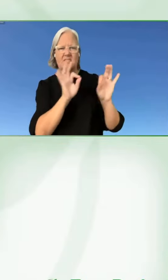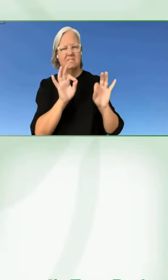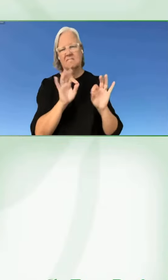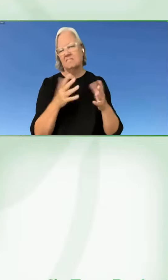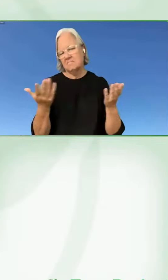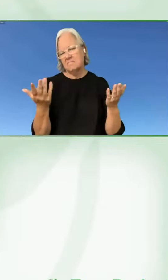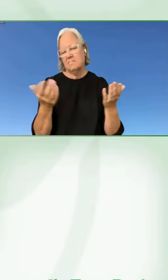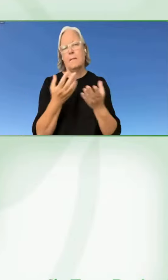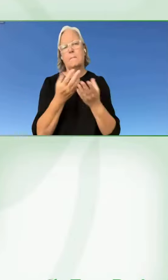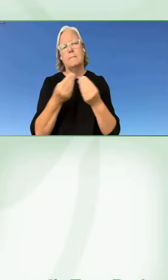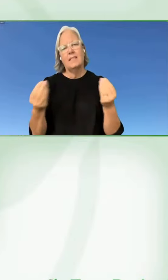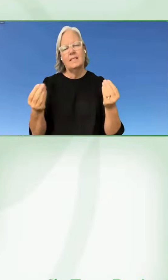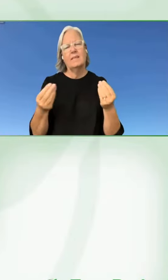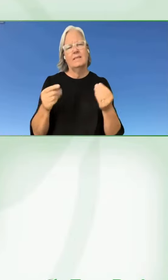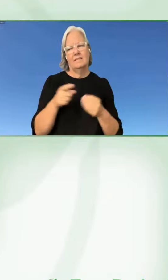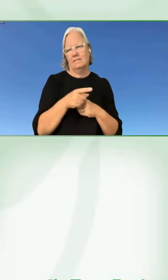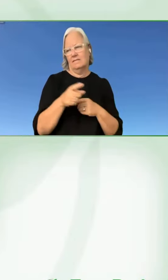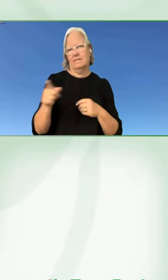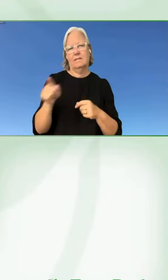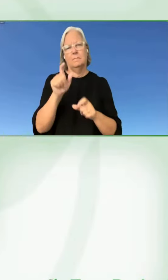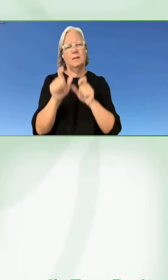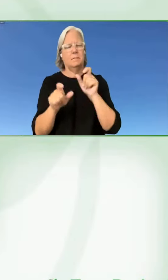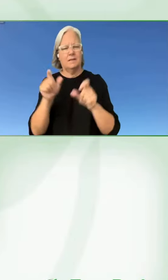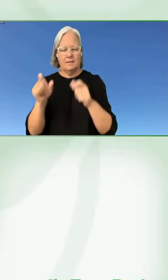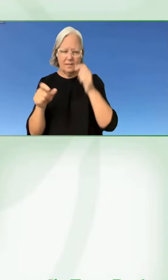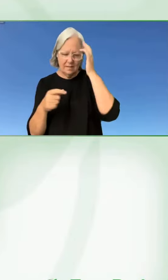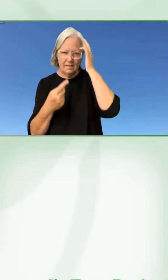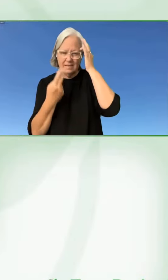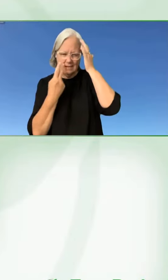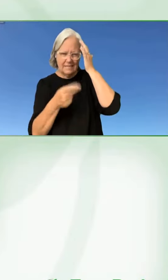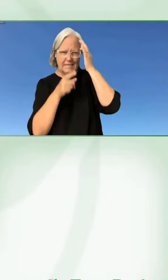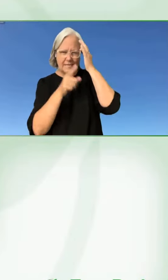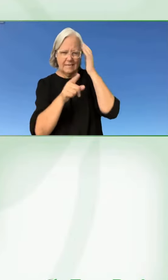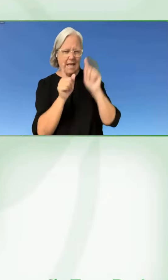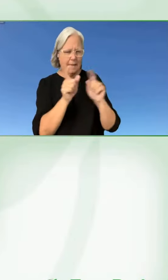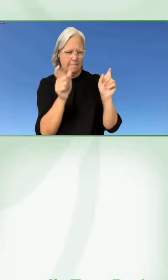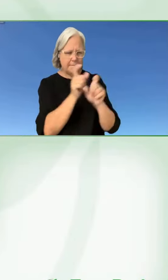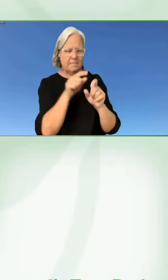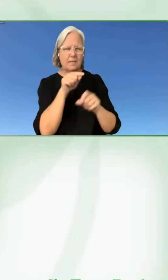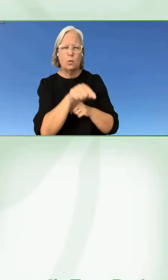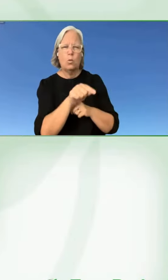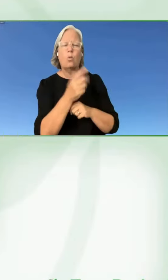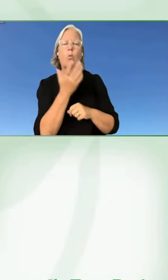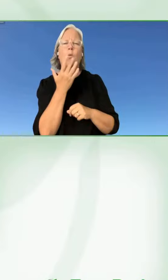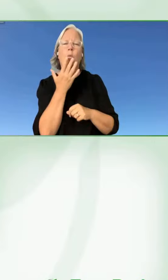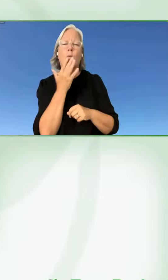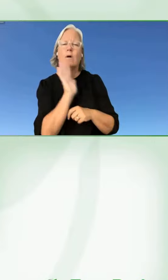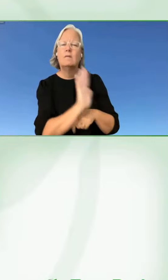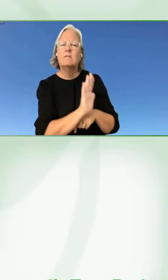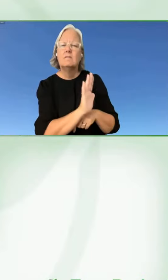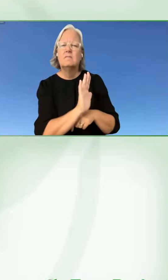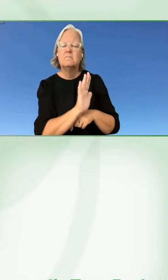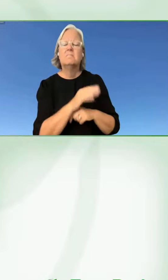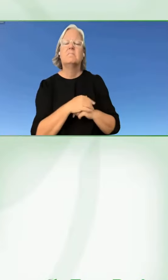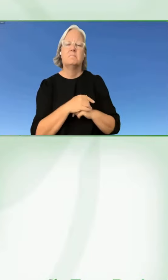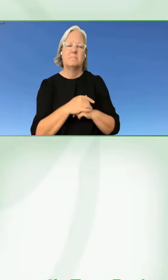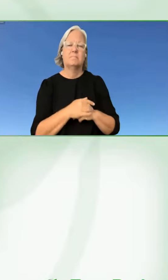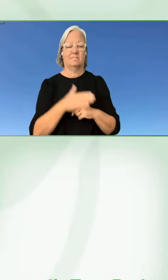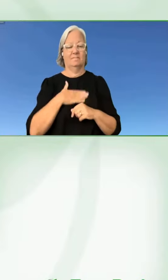install them. For the AT underground, contact us because we will work with whatever organisation that is setting it up a package to install. Perfect, thank you. Alright, so to not be unfair, I will stay with you and reversed the order completely.